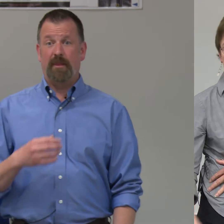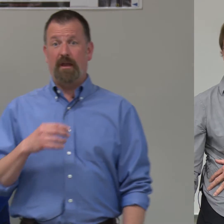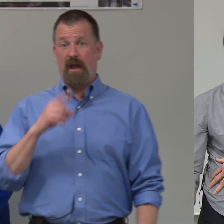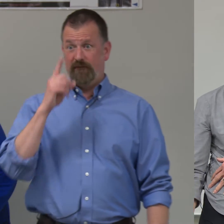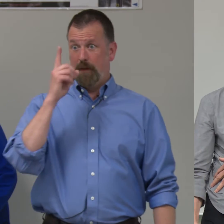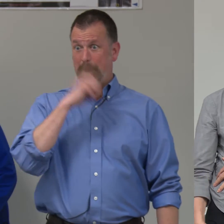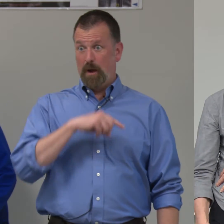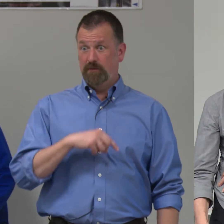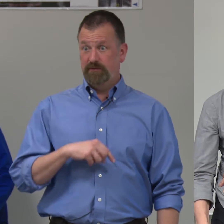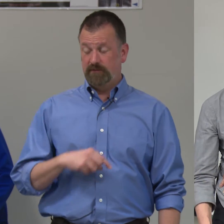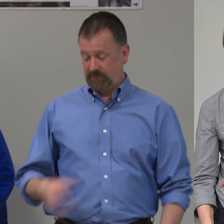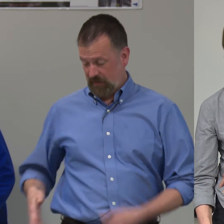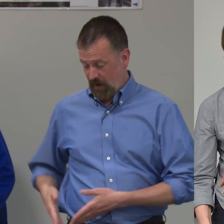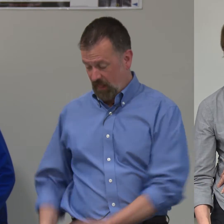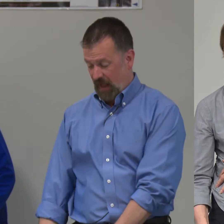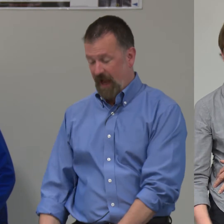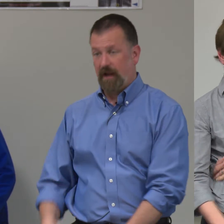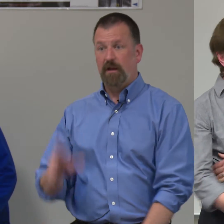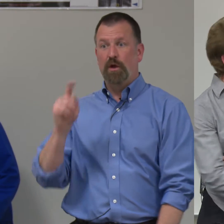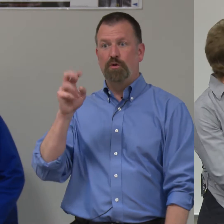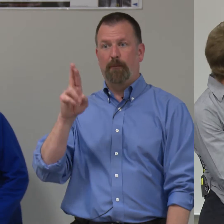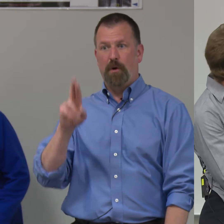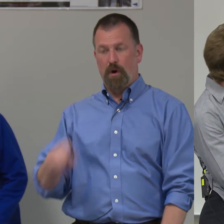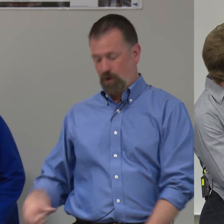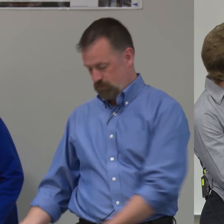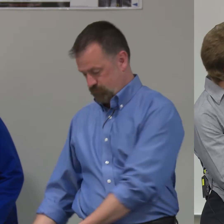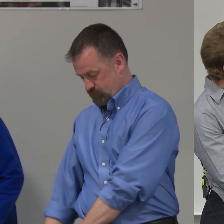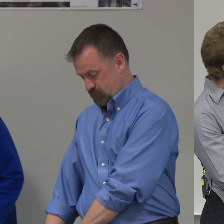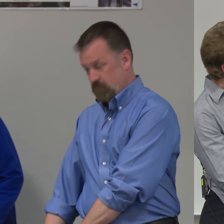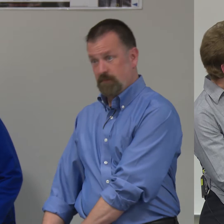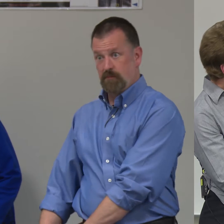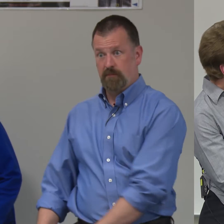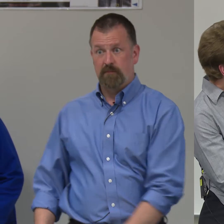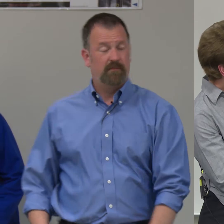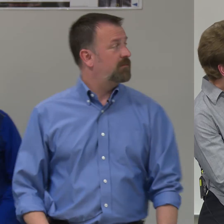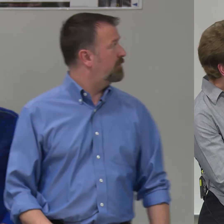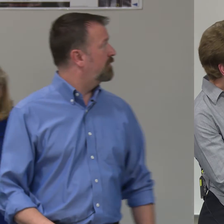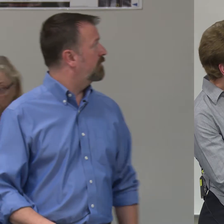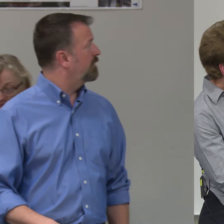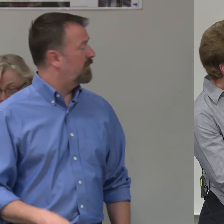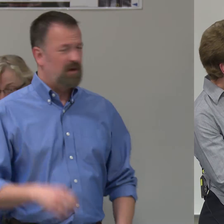in the leg muscle of a mouse. So these are the vessels that I saw on the previous slide